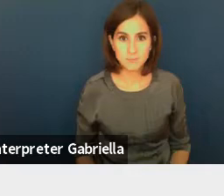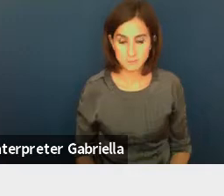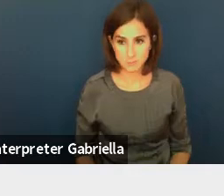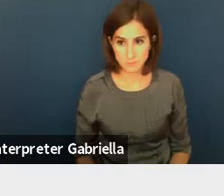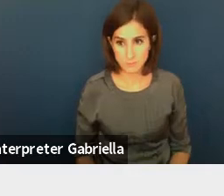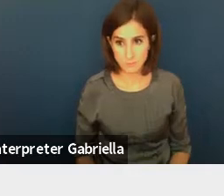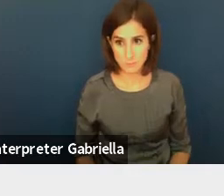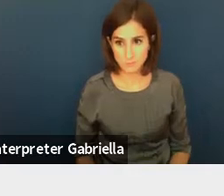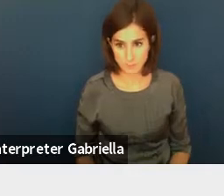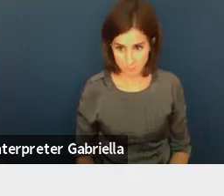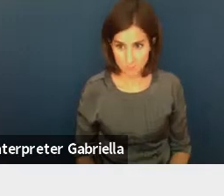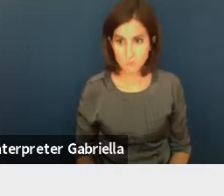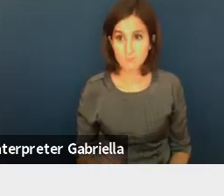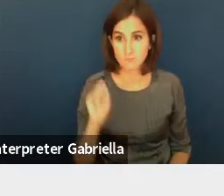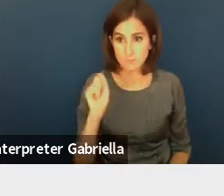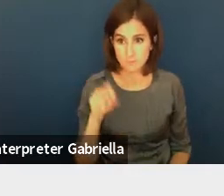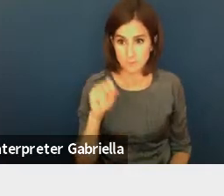Linda Kobashigawa: Yes. And as she is Laura put in the